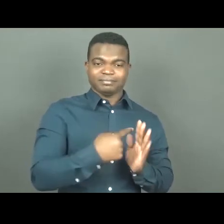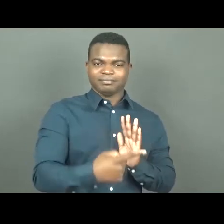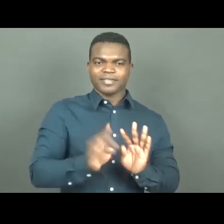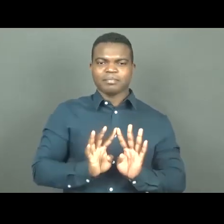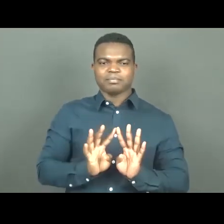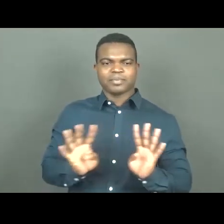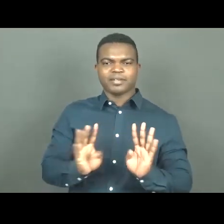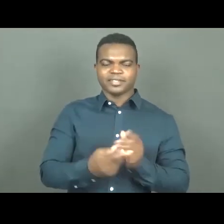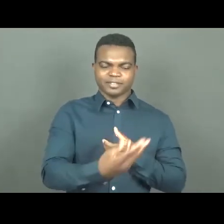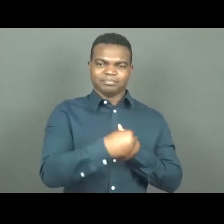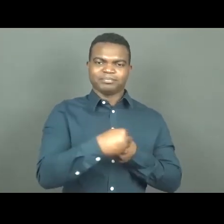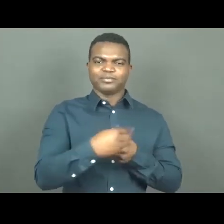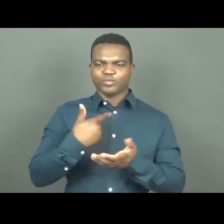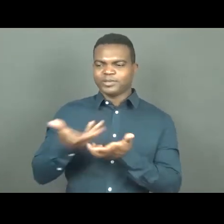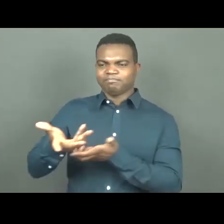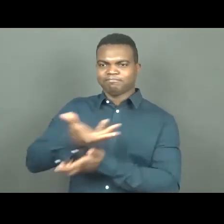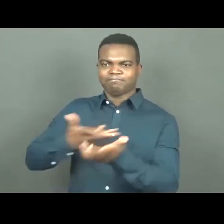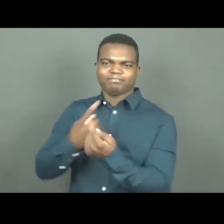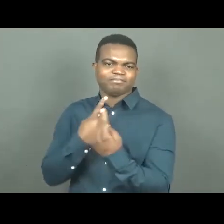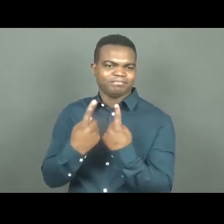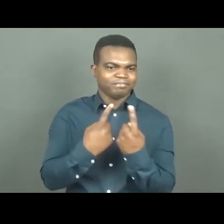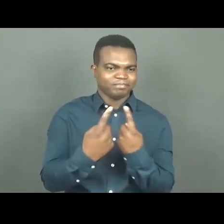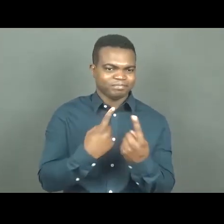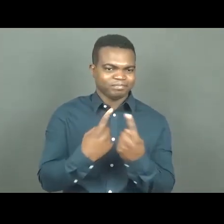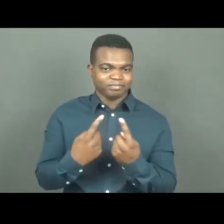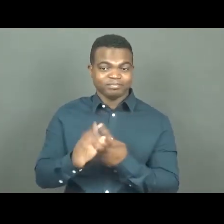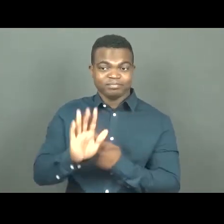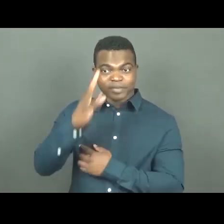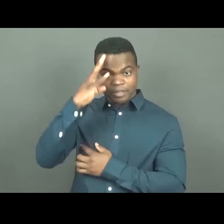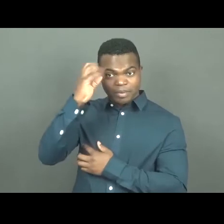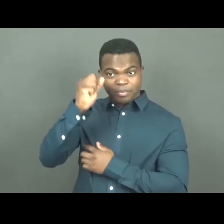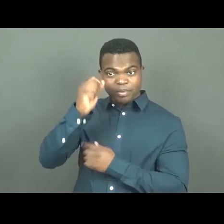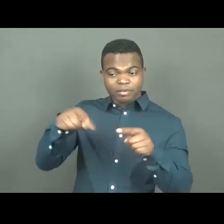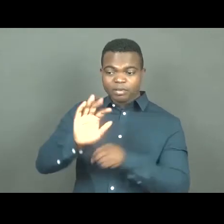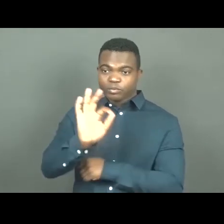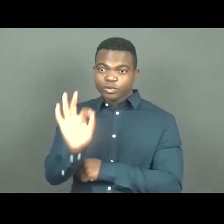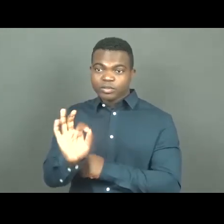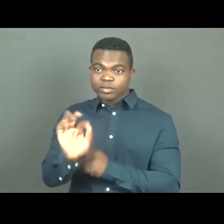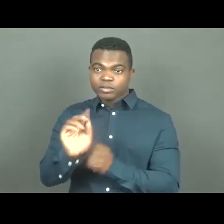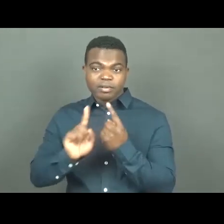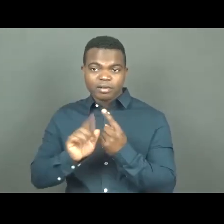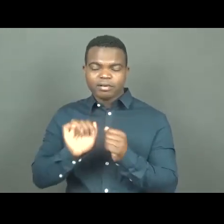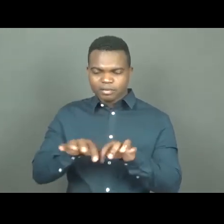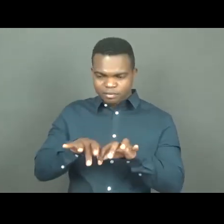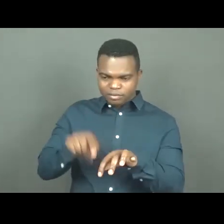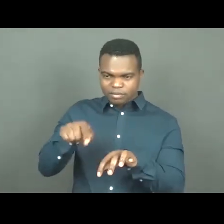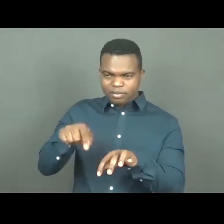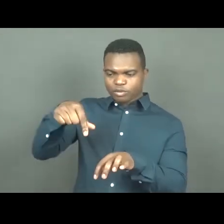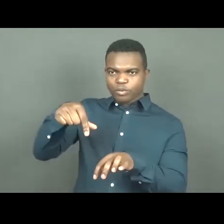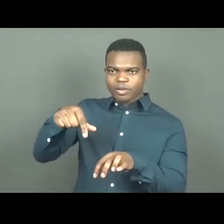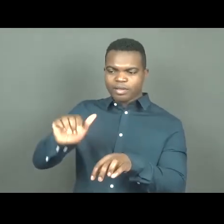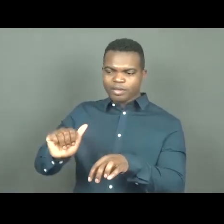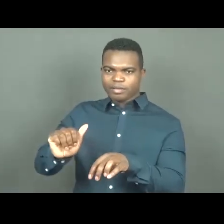the webinar, and please keep the chat box for the technical issues. We will have time for questions,